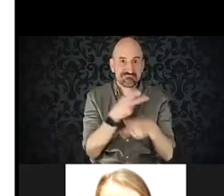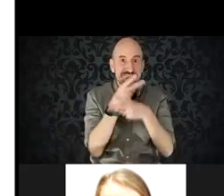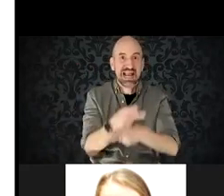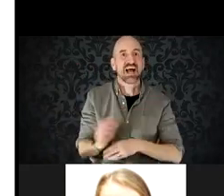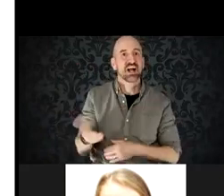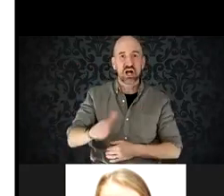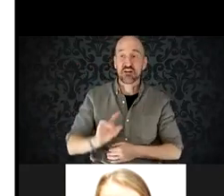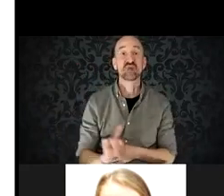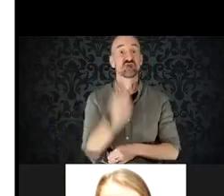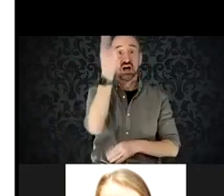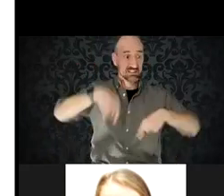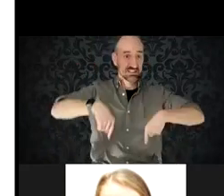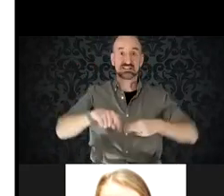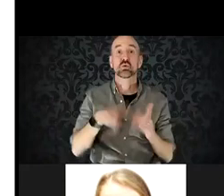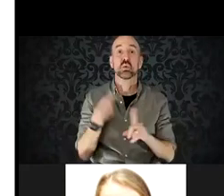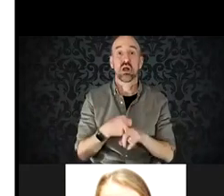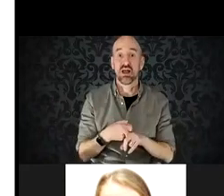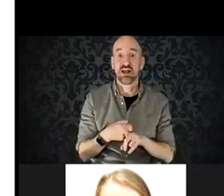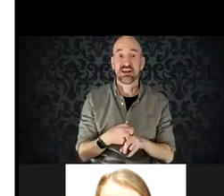the hospital, which is in ICU hospital garden,